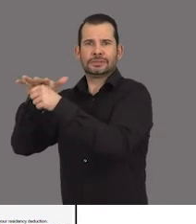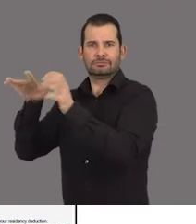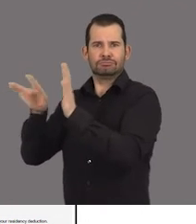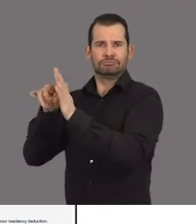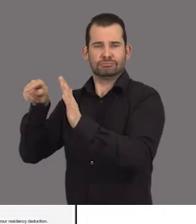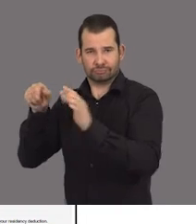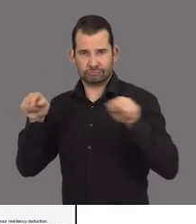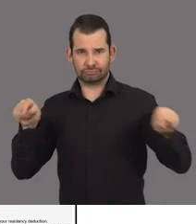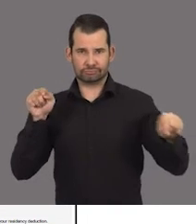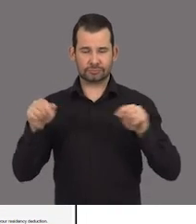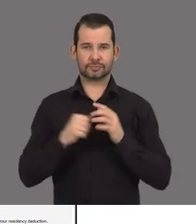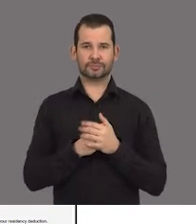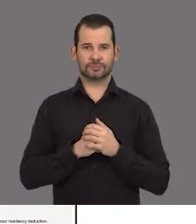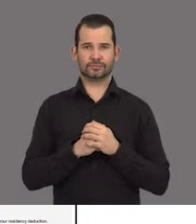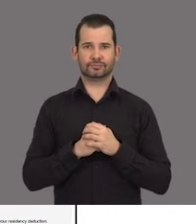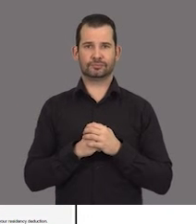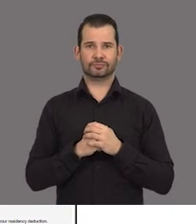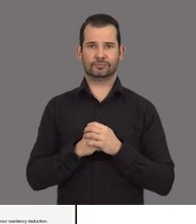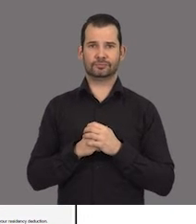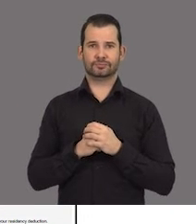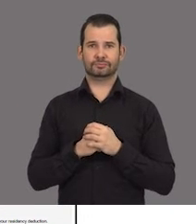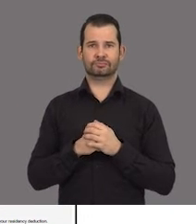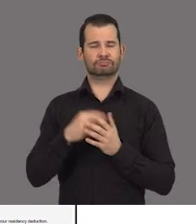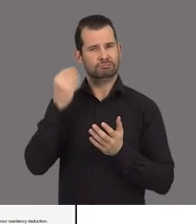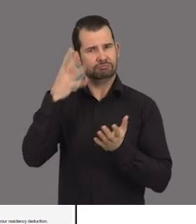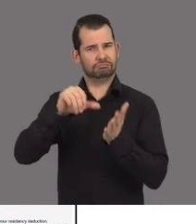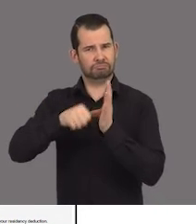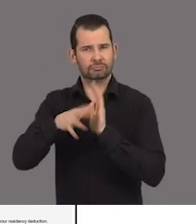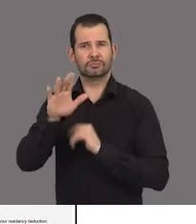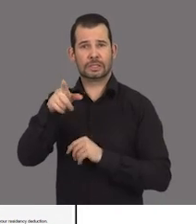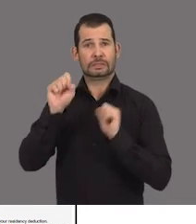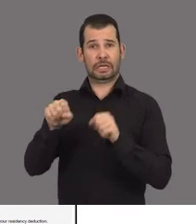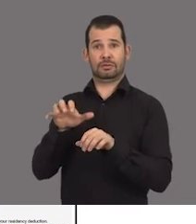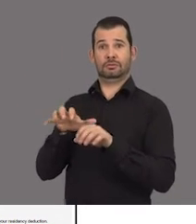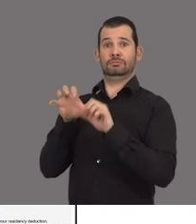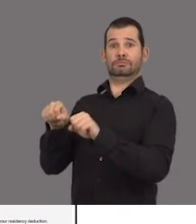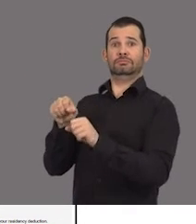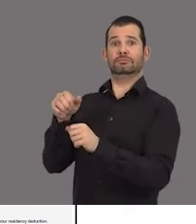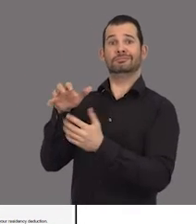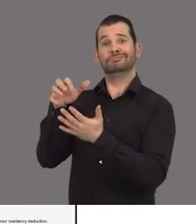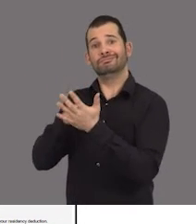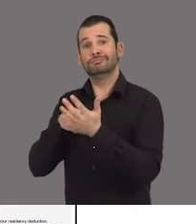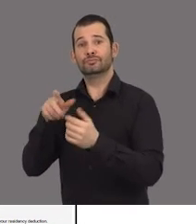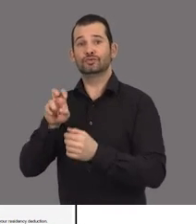Note that you can claim the travel deduction for you or your eligible family